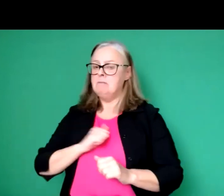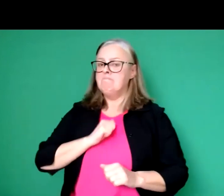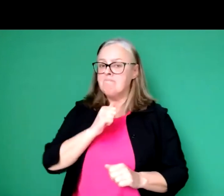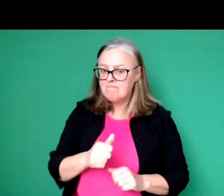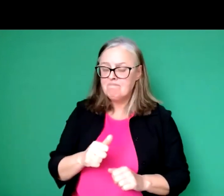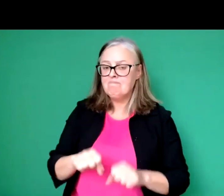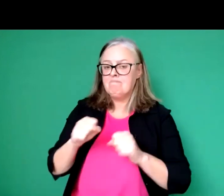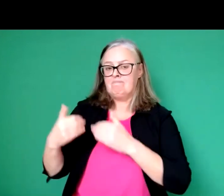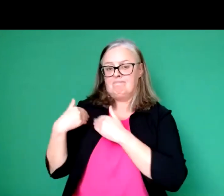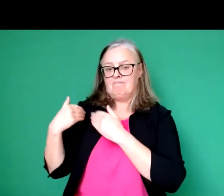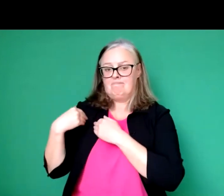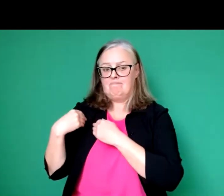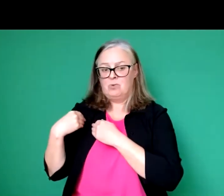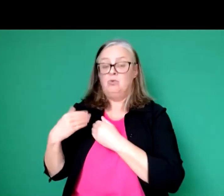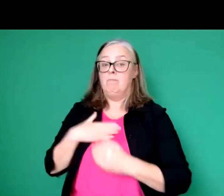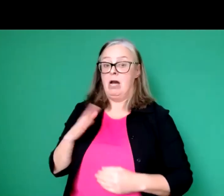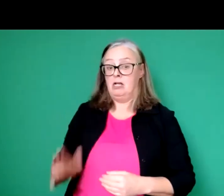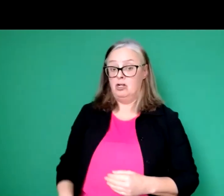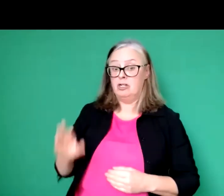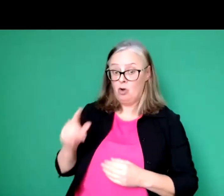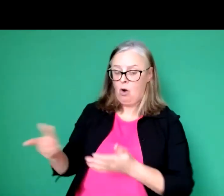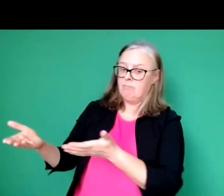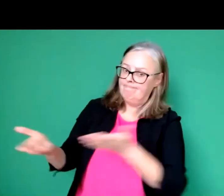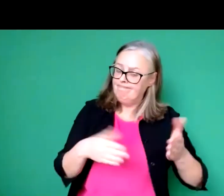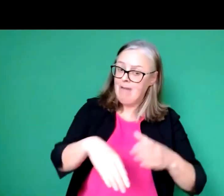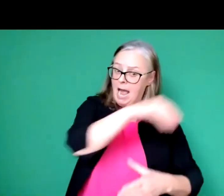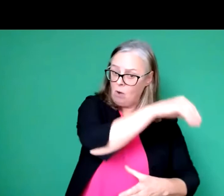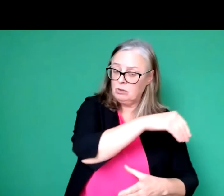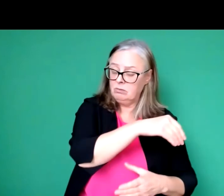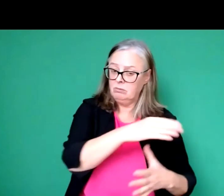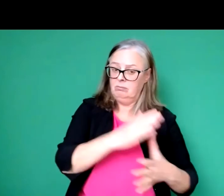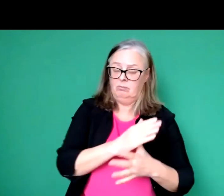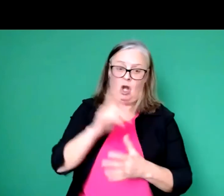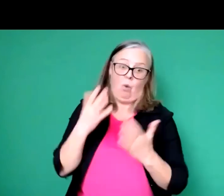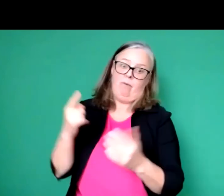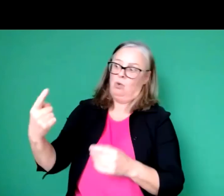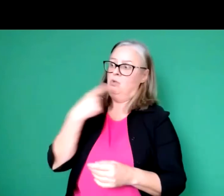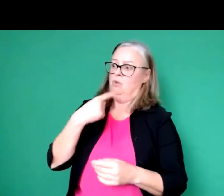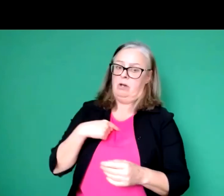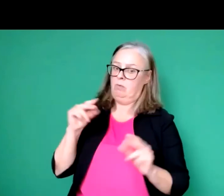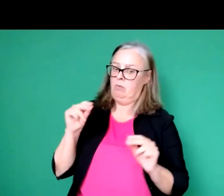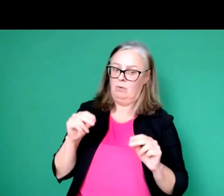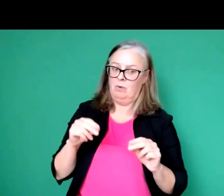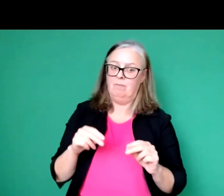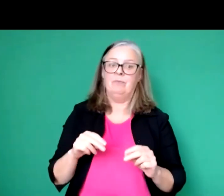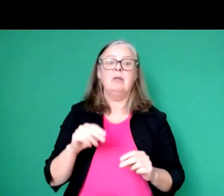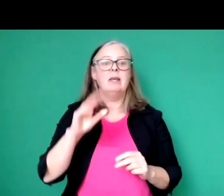to remove my dump first yeah yeah and you're so helpful bill in helping the transition to find it